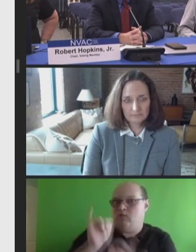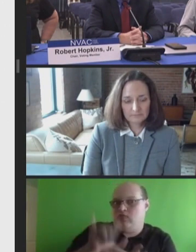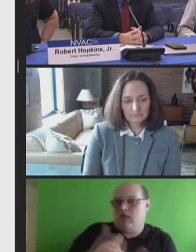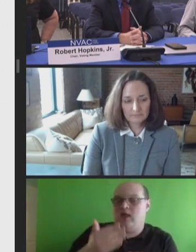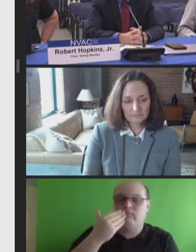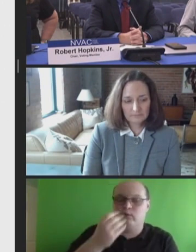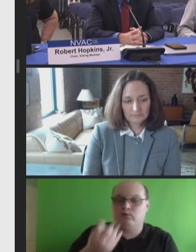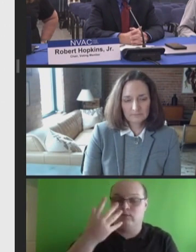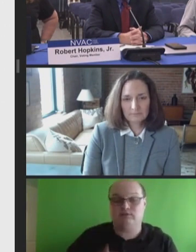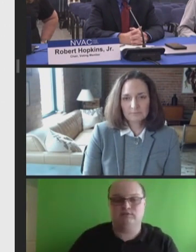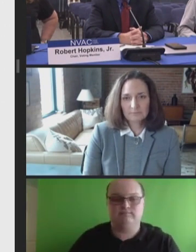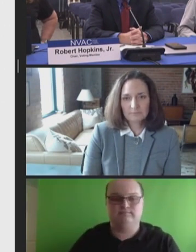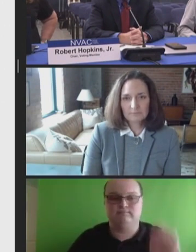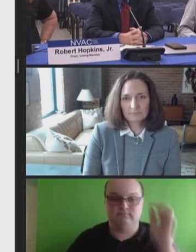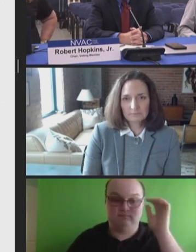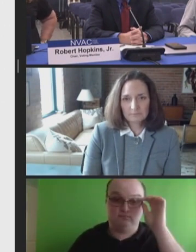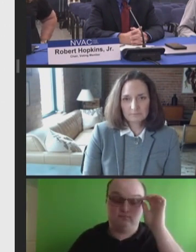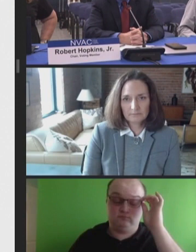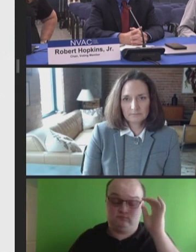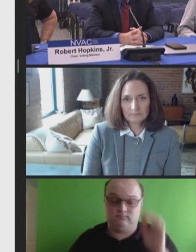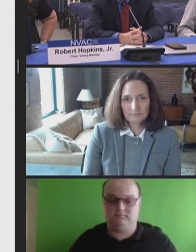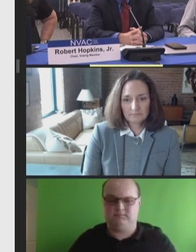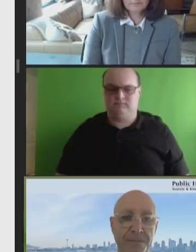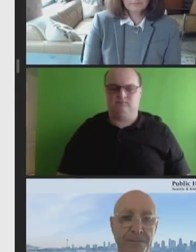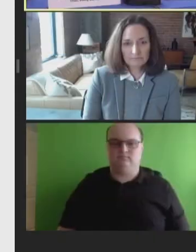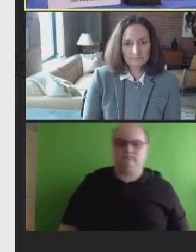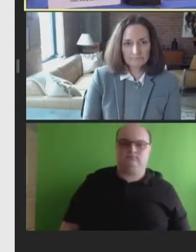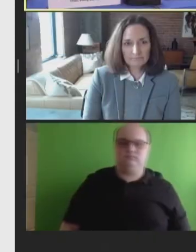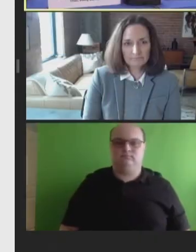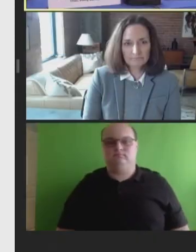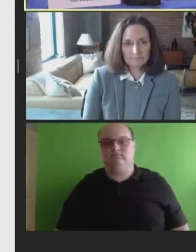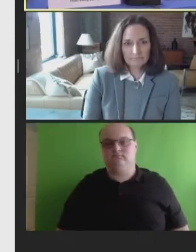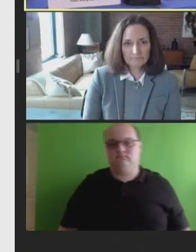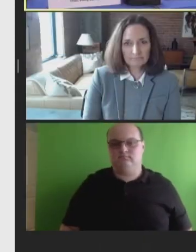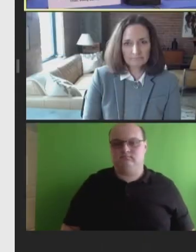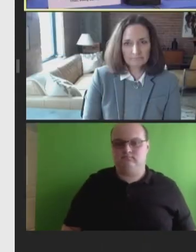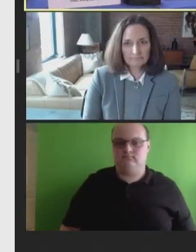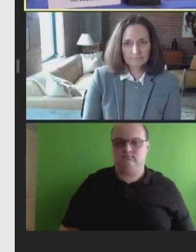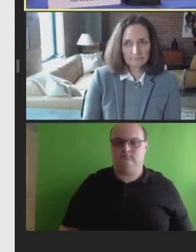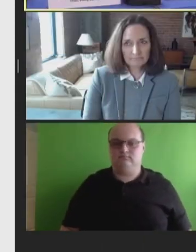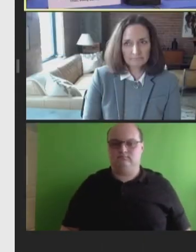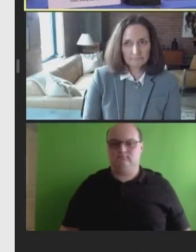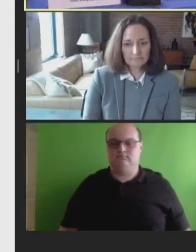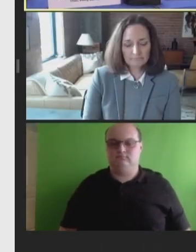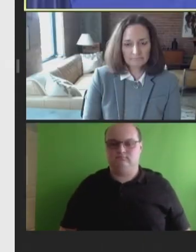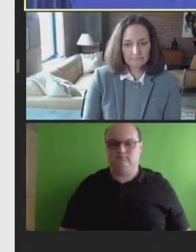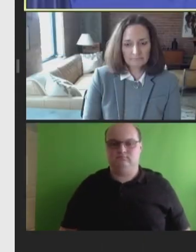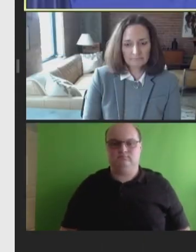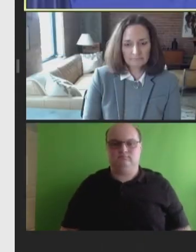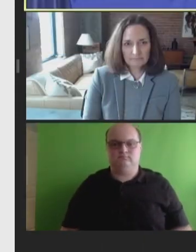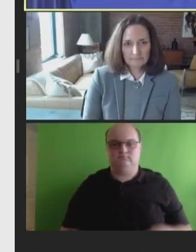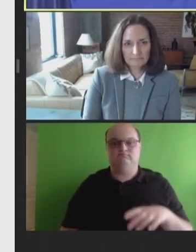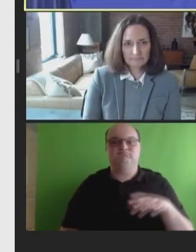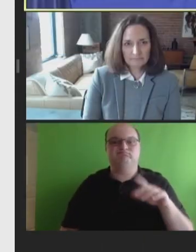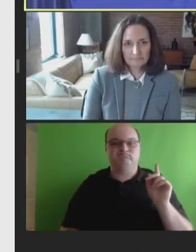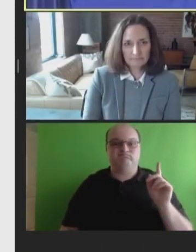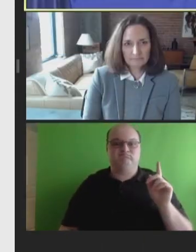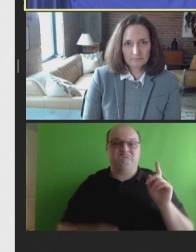Georgina Peacock: So, I think, you know, from our perspective that depends on,